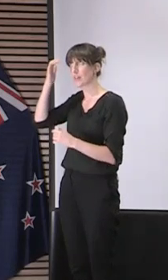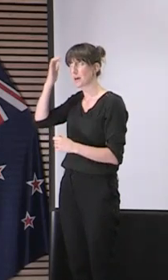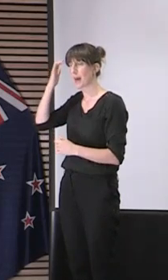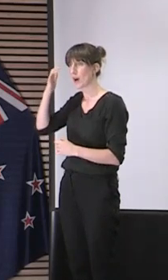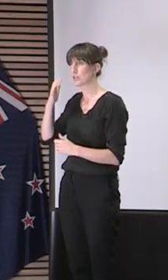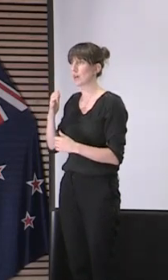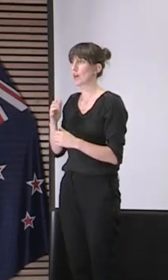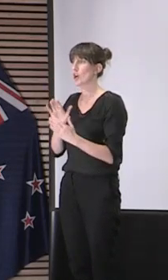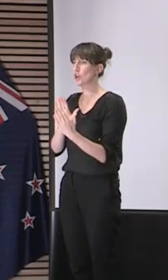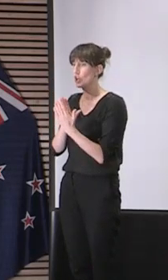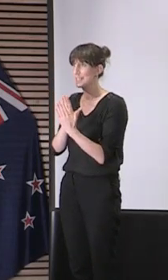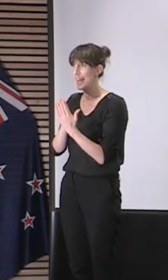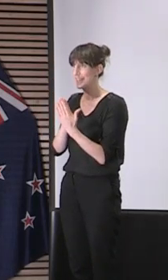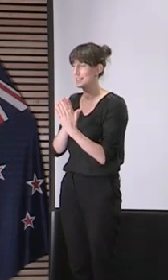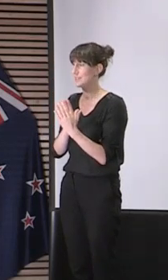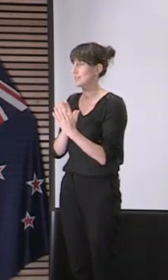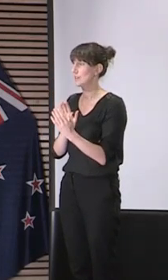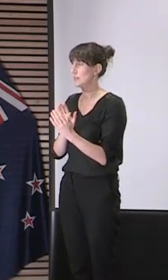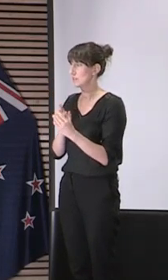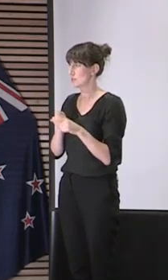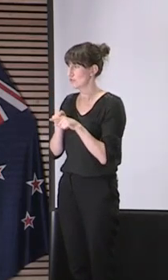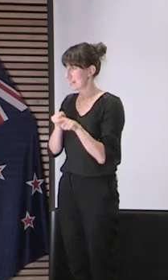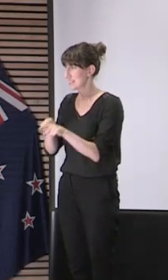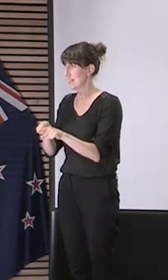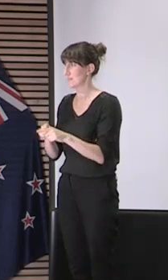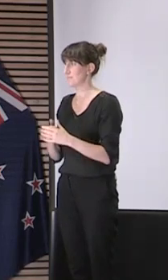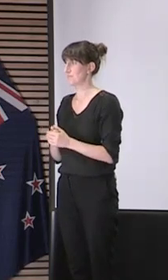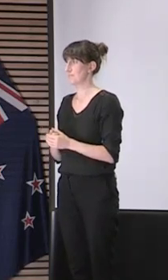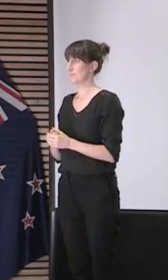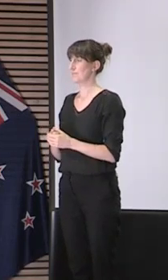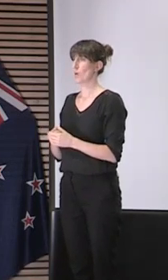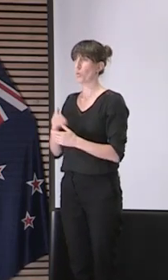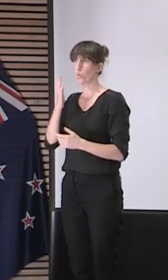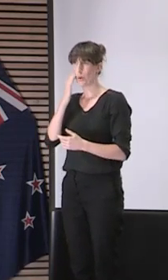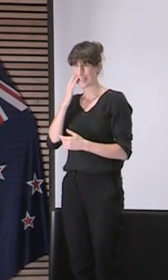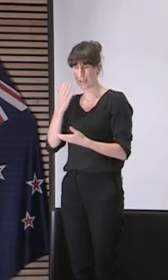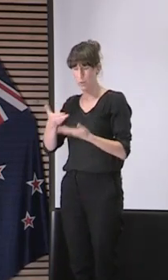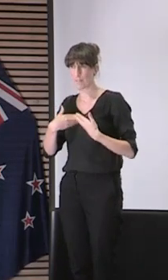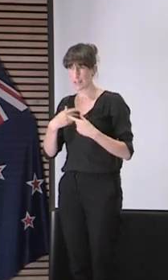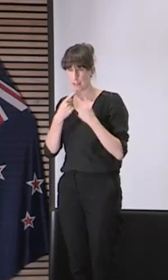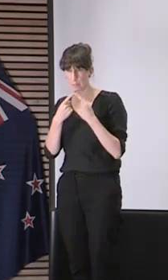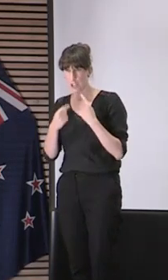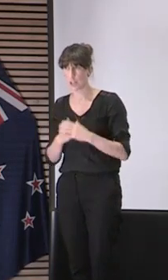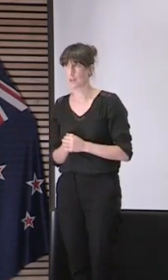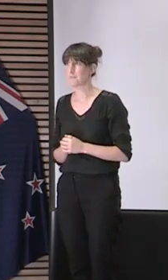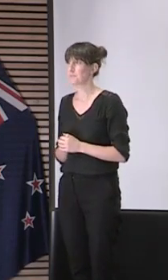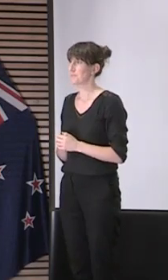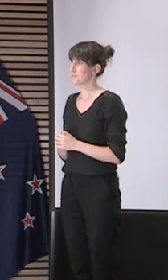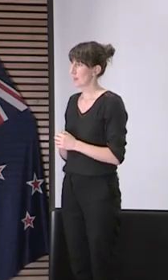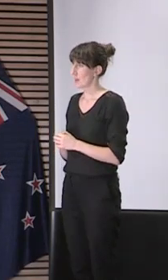operate in as a business you can think now about social distancing and contact tracing. Time frame on when they can expect that guidance?